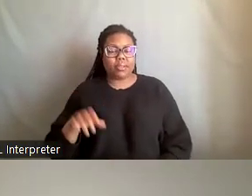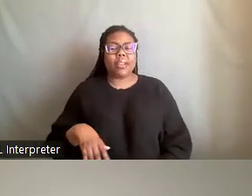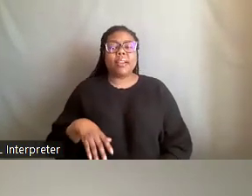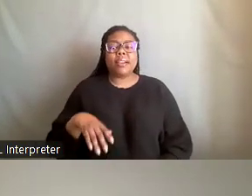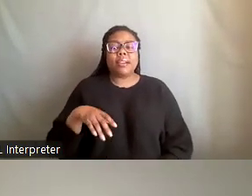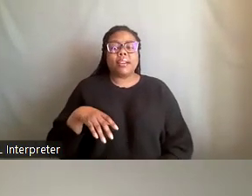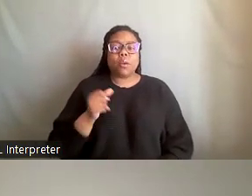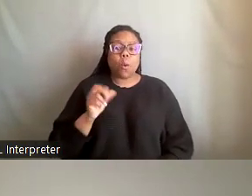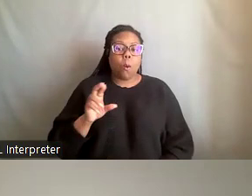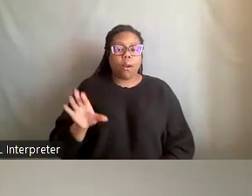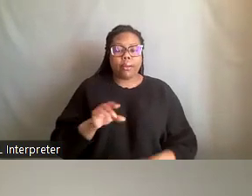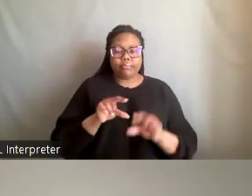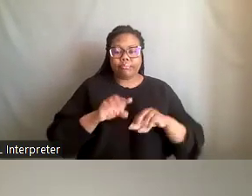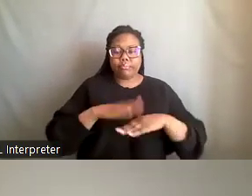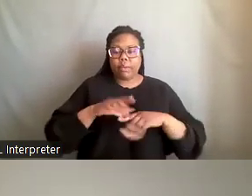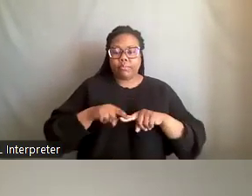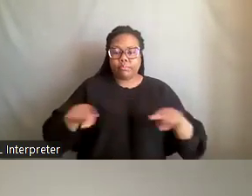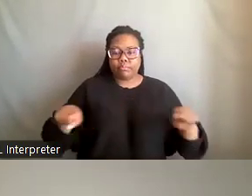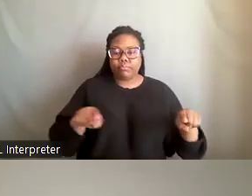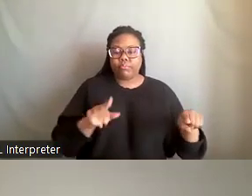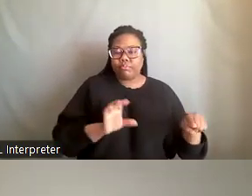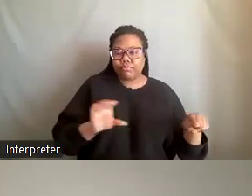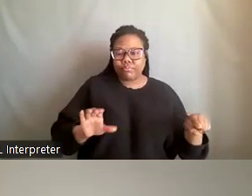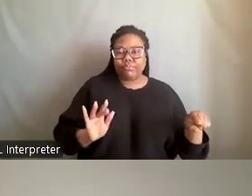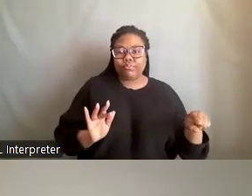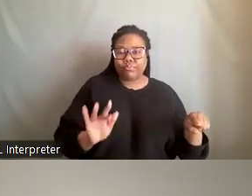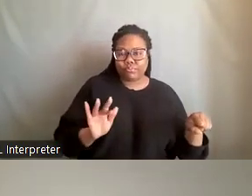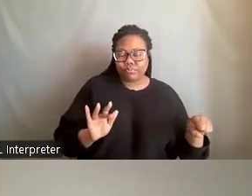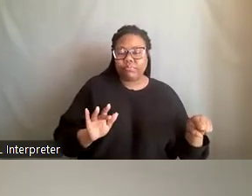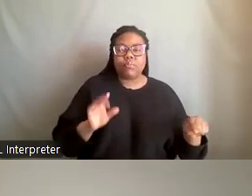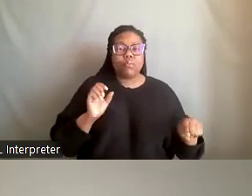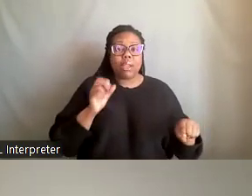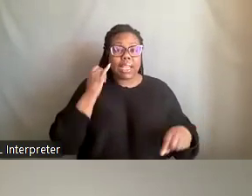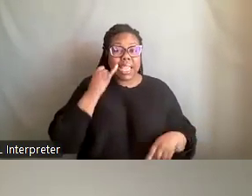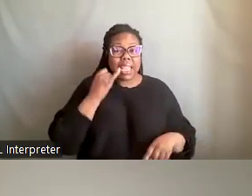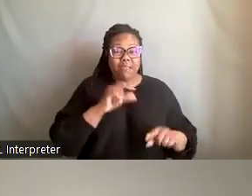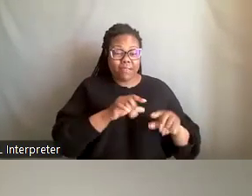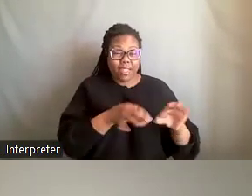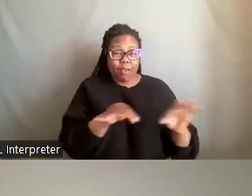again and choose show captions . If it's there and it's distracting to you, you can do the same thing and go to hide